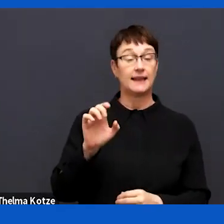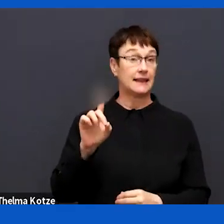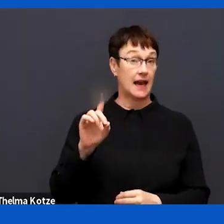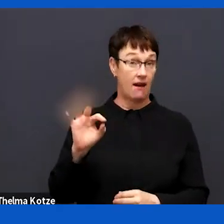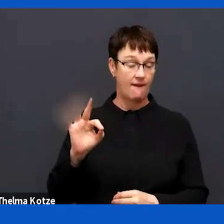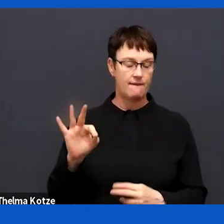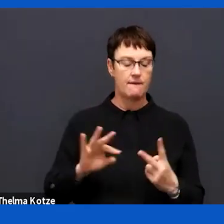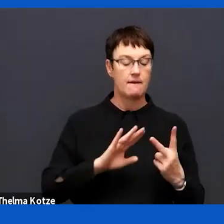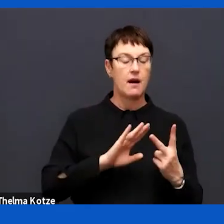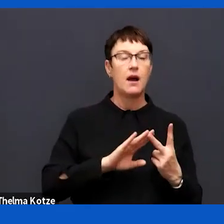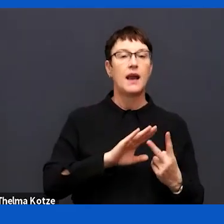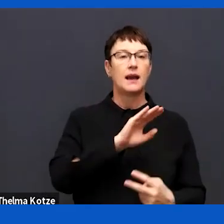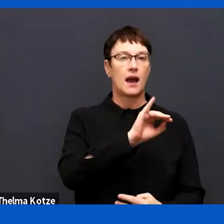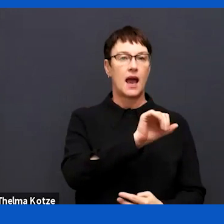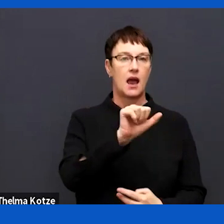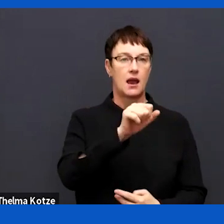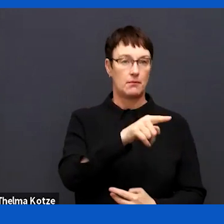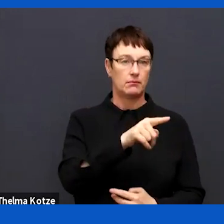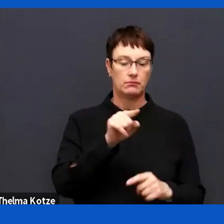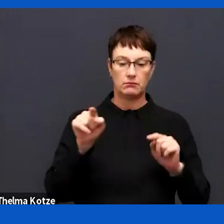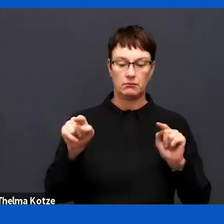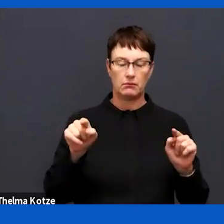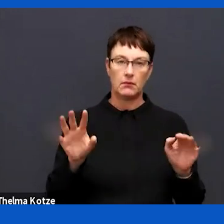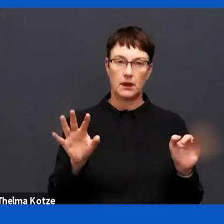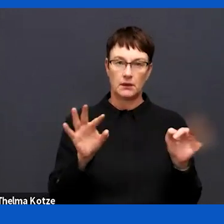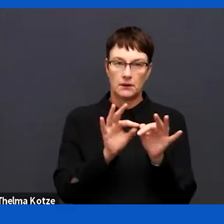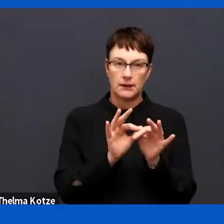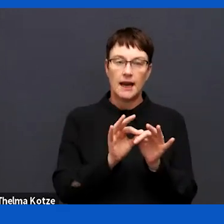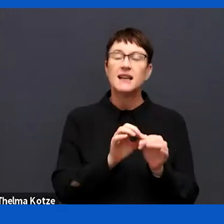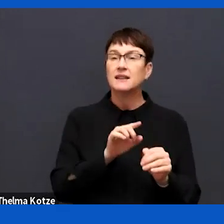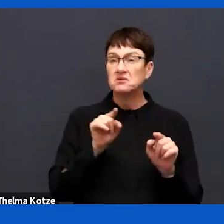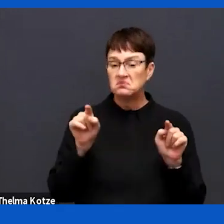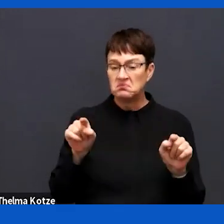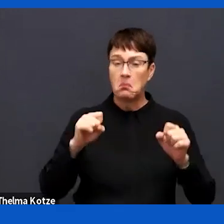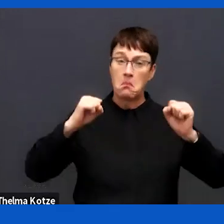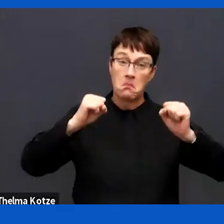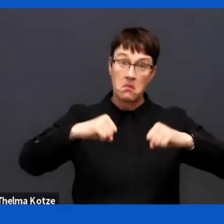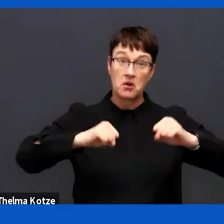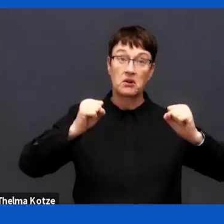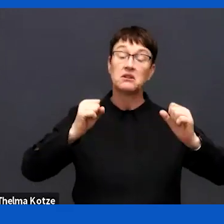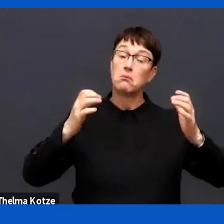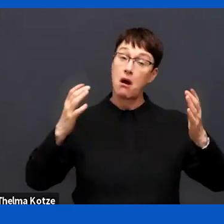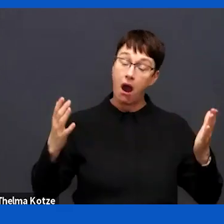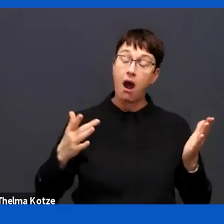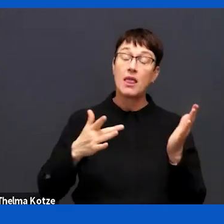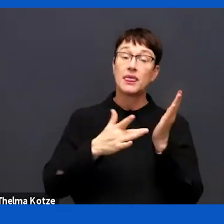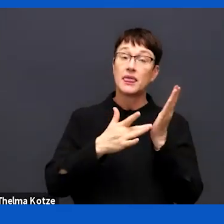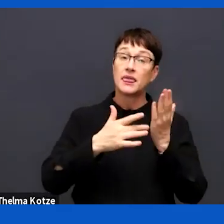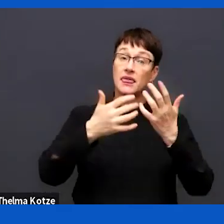all of this technology may help, when it does help we should use it, but we need to use it